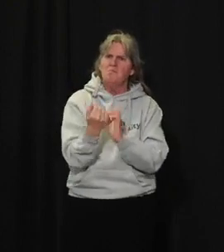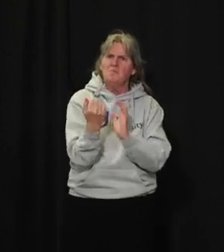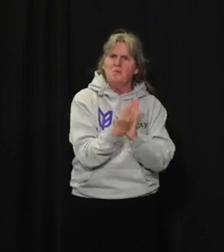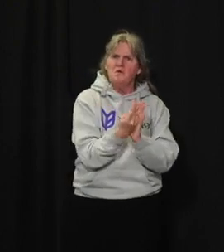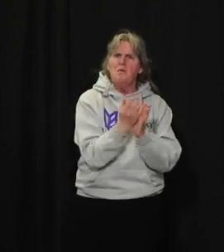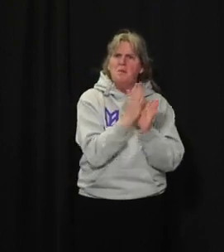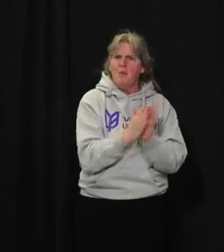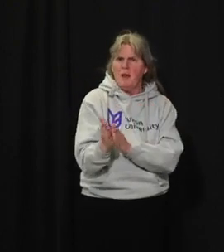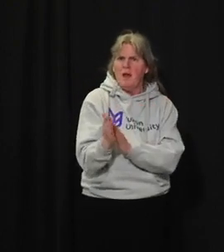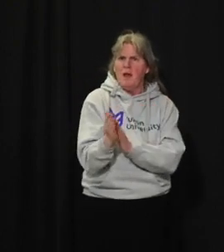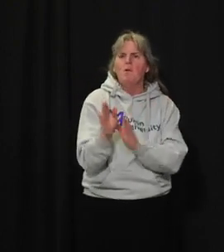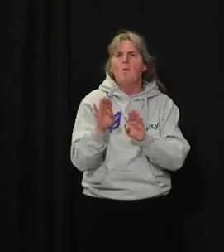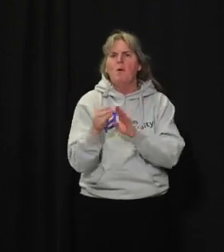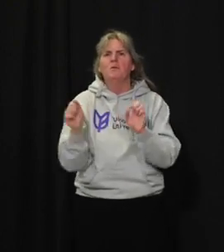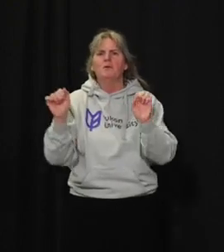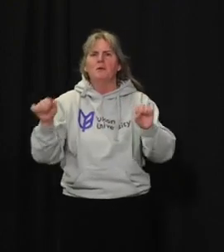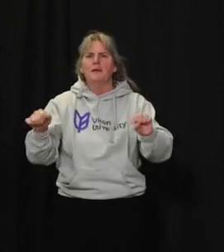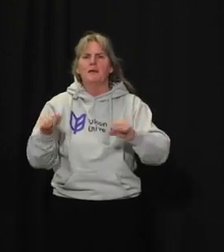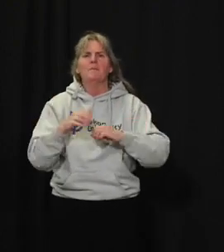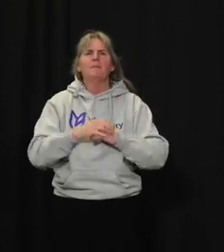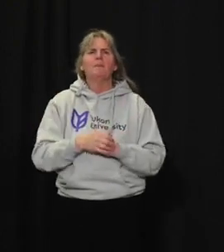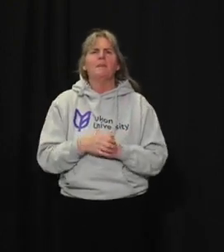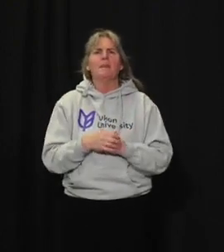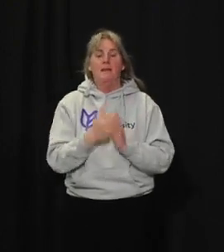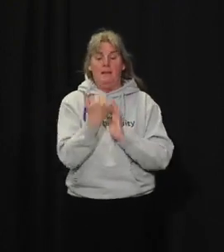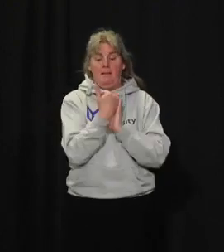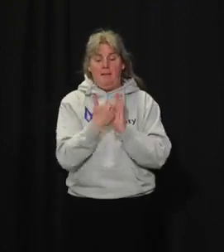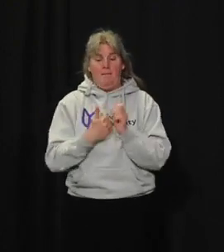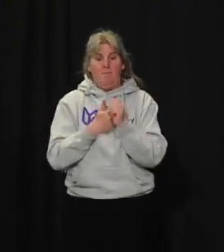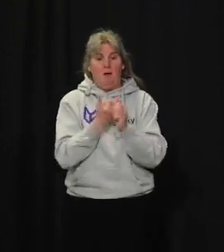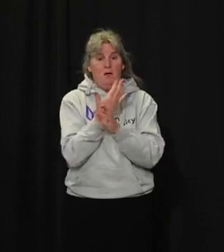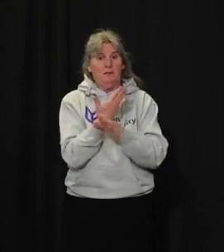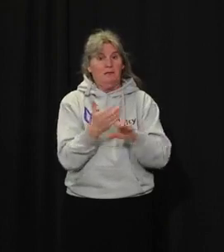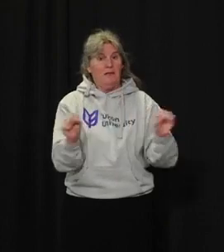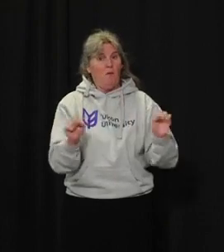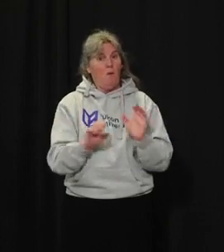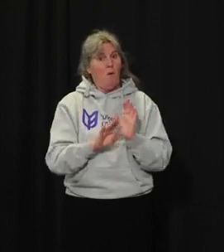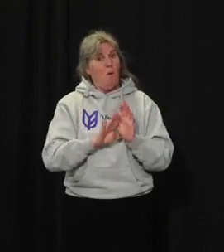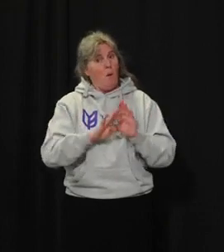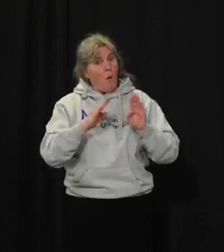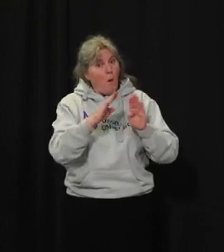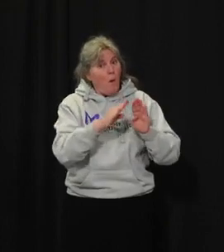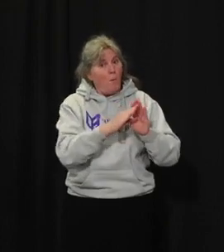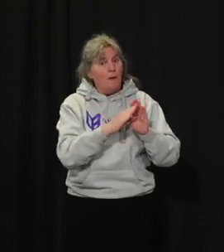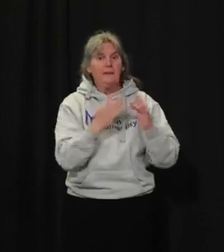with approved plans can open. The guidelines for safe restaurant operations will be